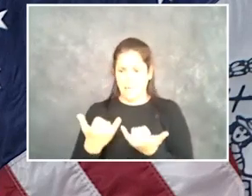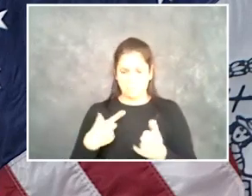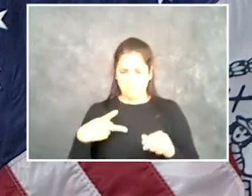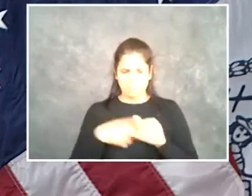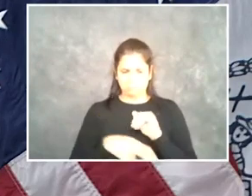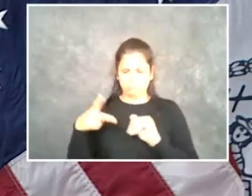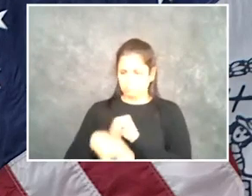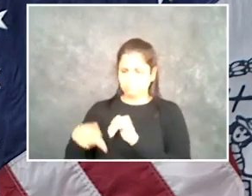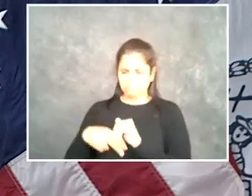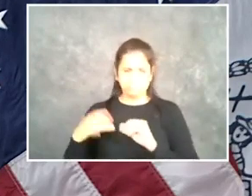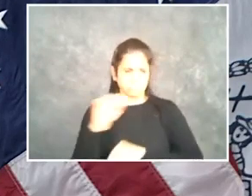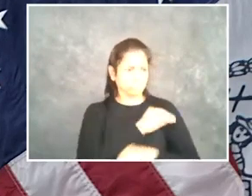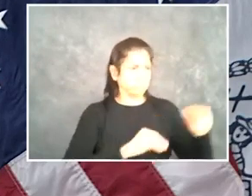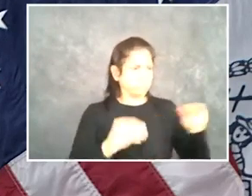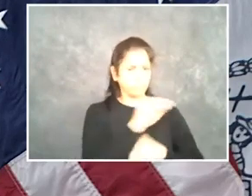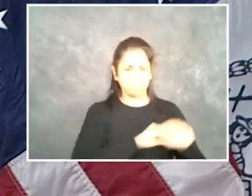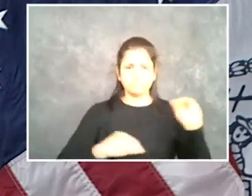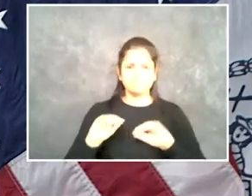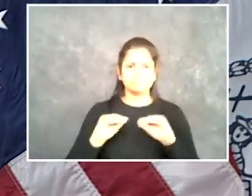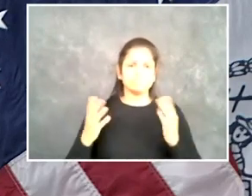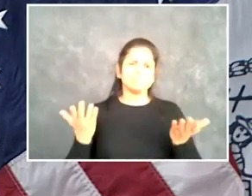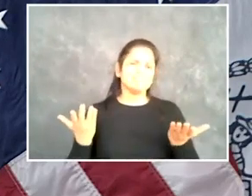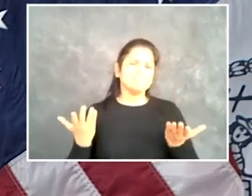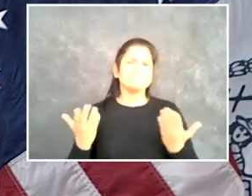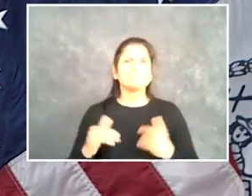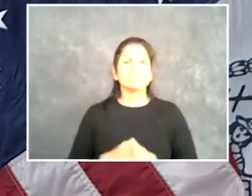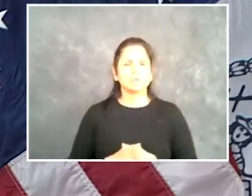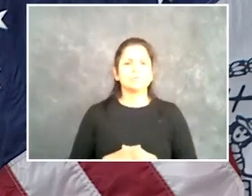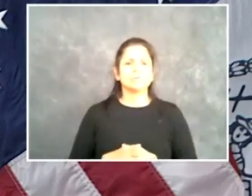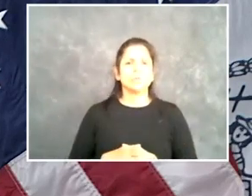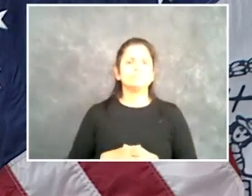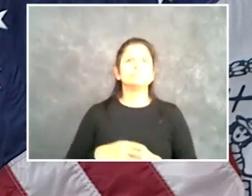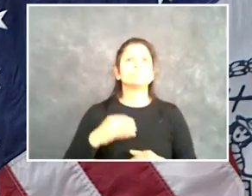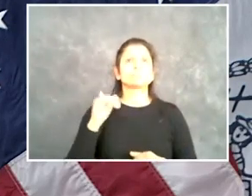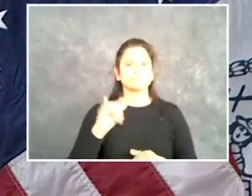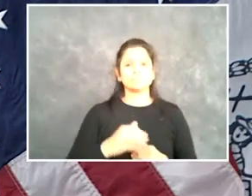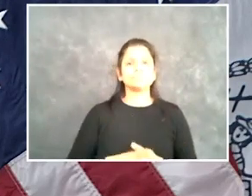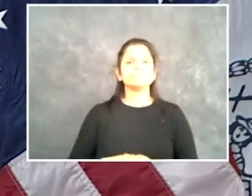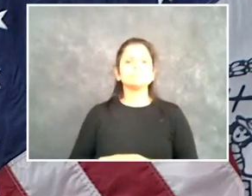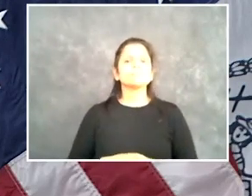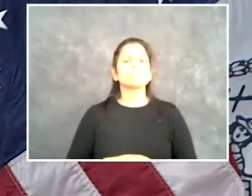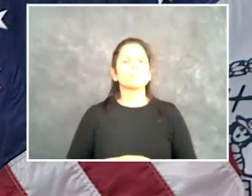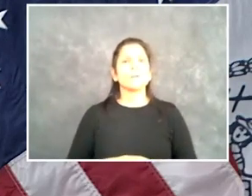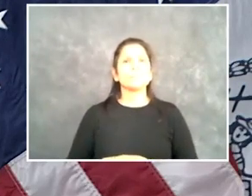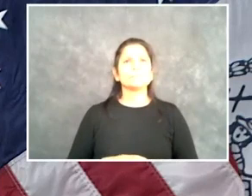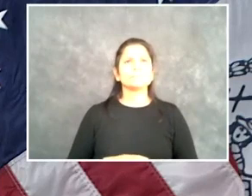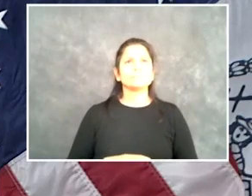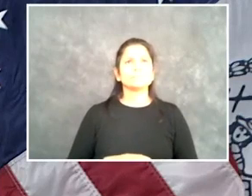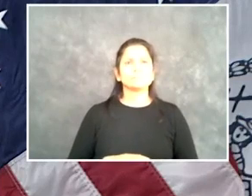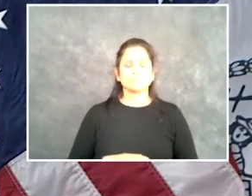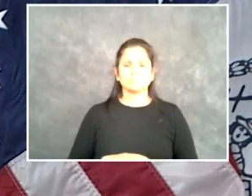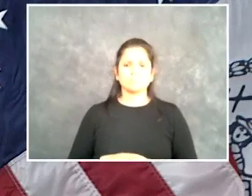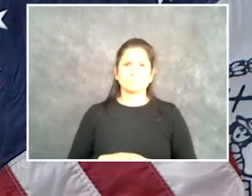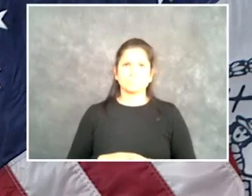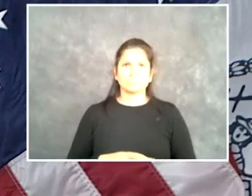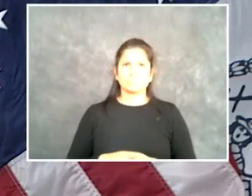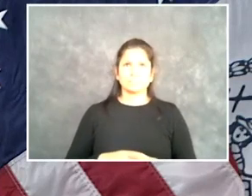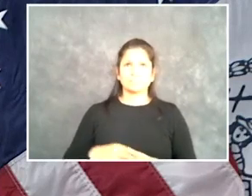FEDERAL FUNDING. BUT THE EXTENT THERE WAS ANY CITY EXPOSURE, IT HAS TO BE CONSIDERED AS PART OF OUR